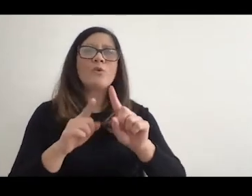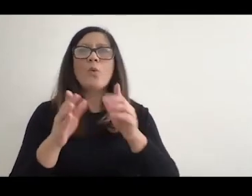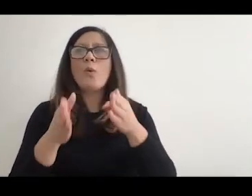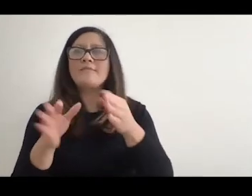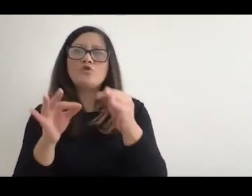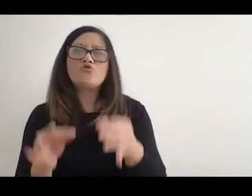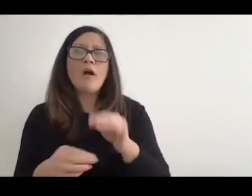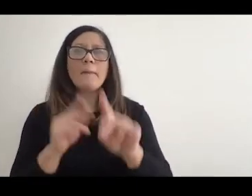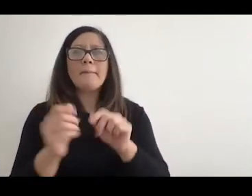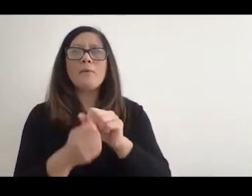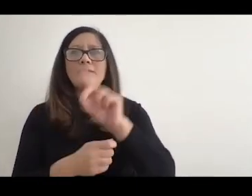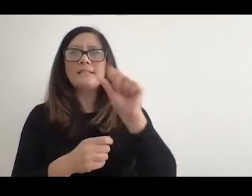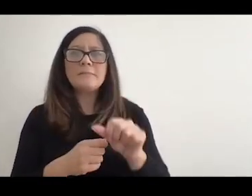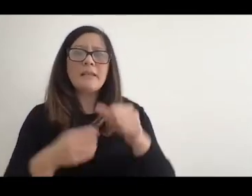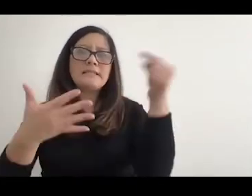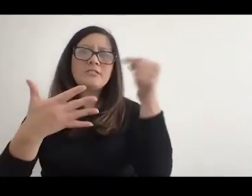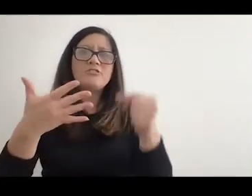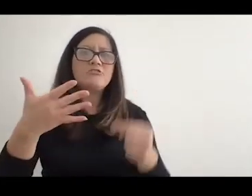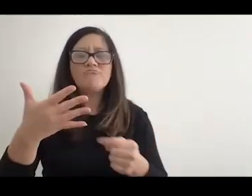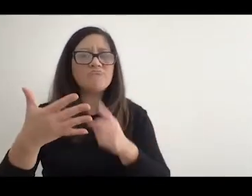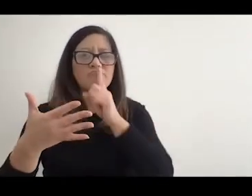Differently abled. if that is a way